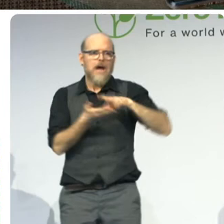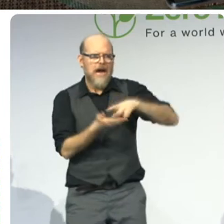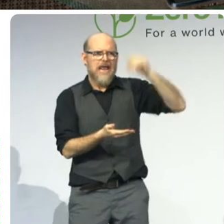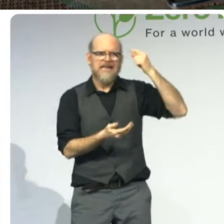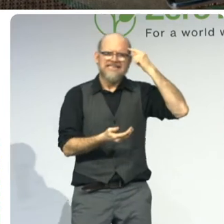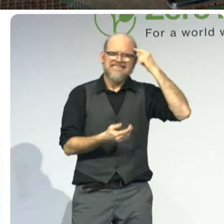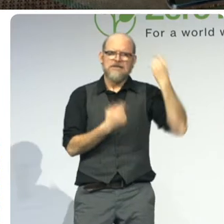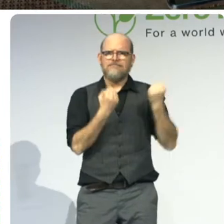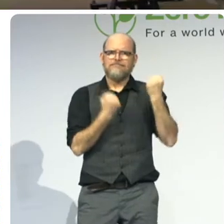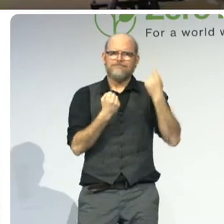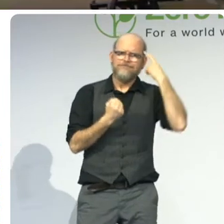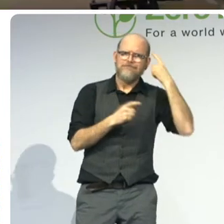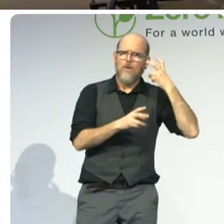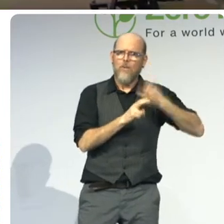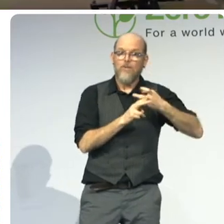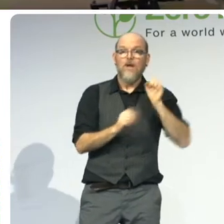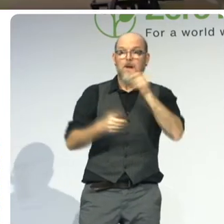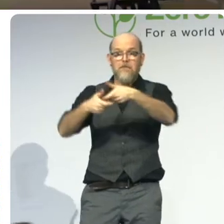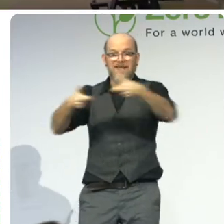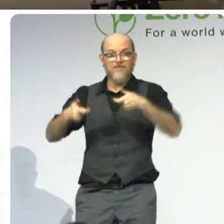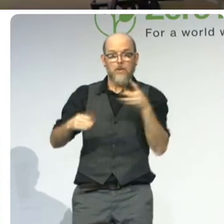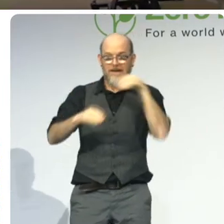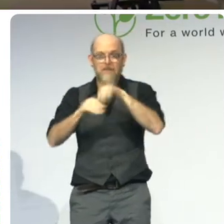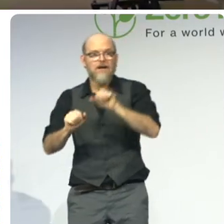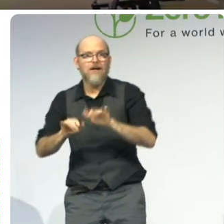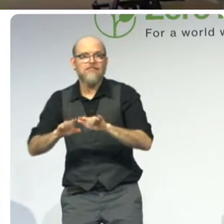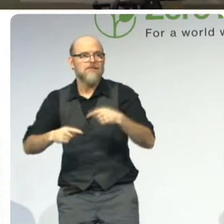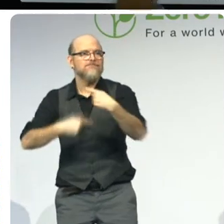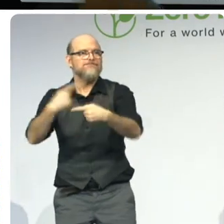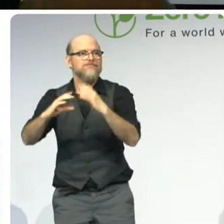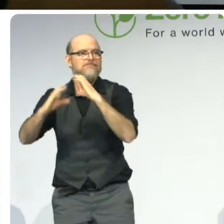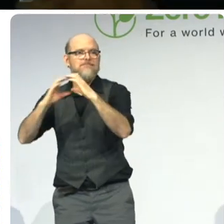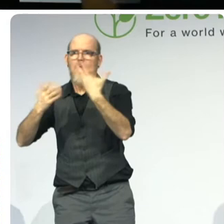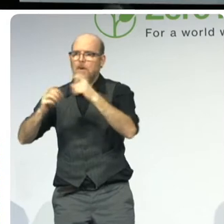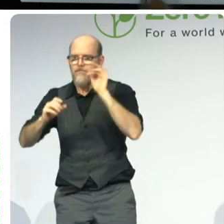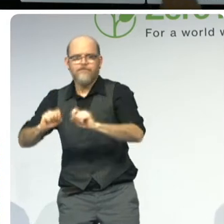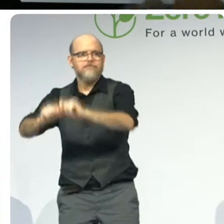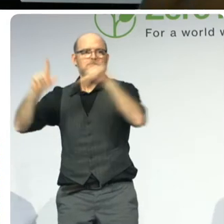Users select virtual cards with pictures and phrases, which can be shown to others or read aloud.